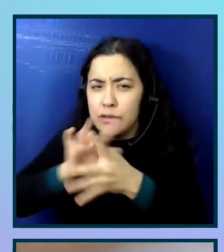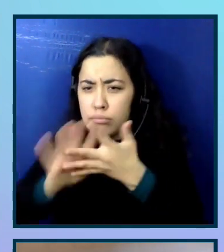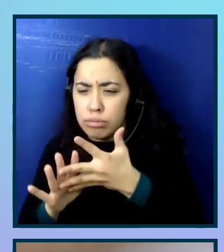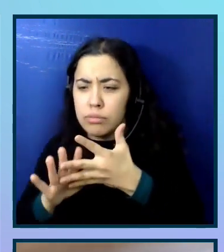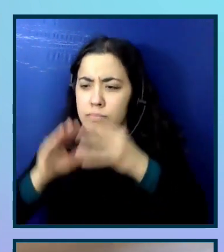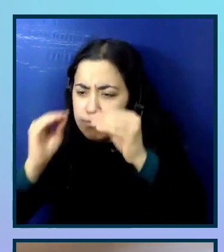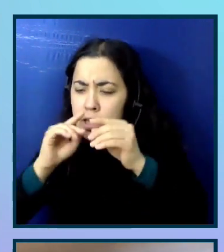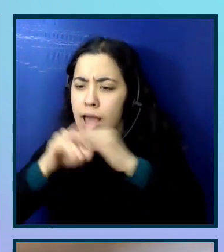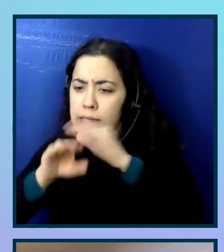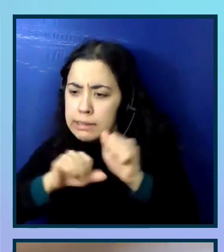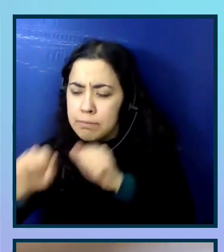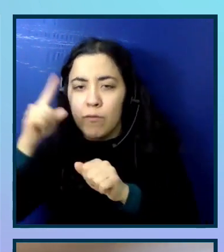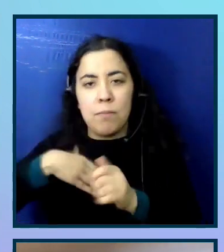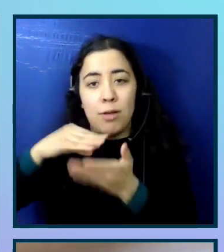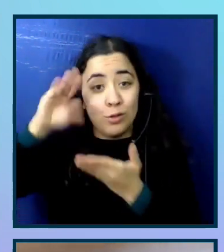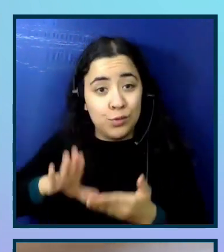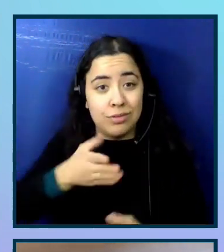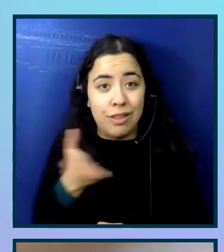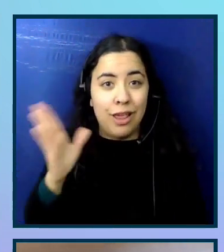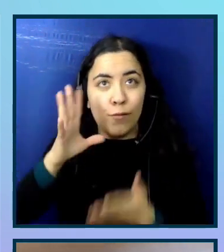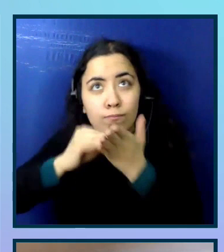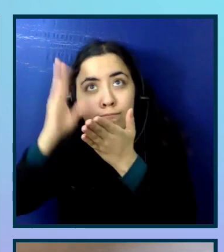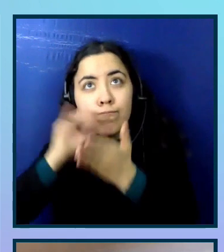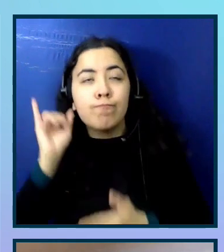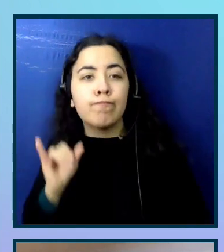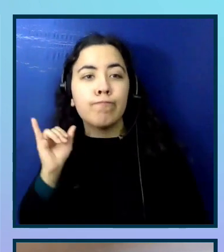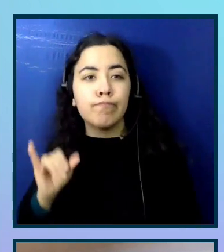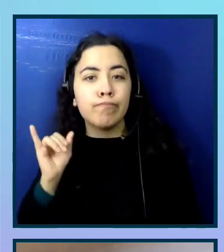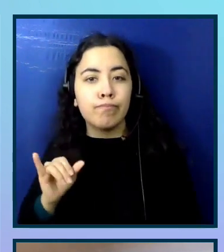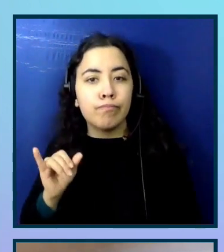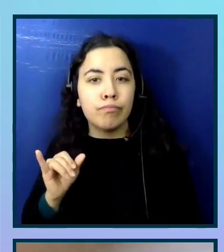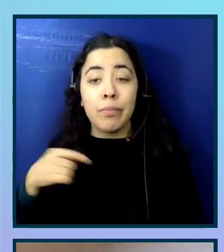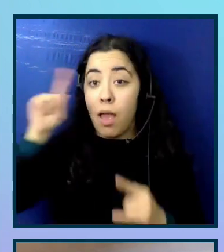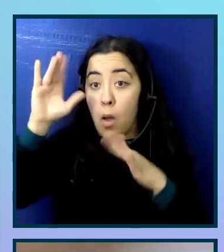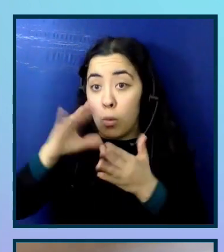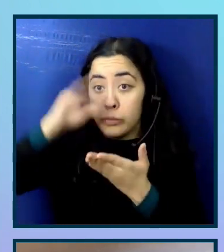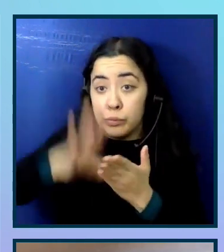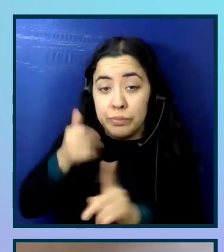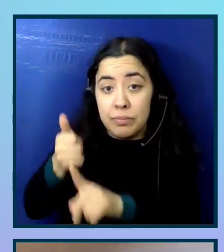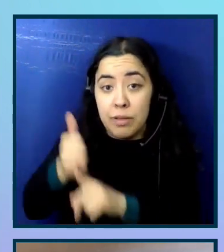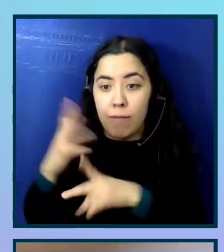They learn the aspects of accessibility, in ways I hope students can get excited about UX Design,